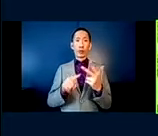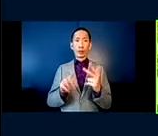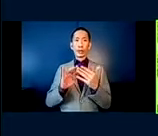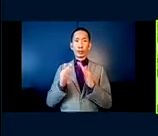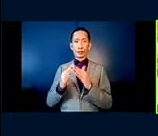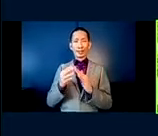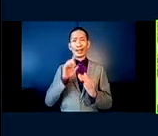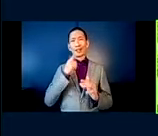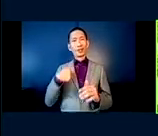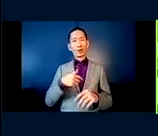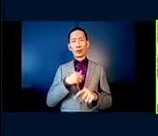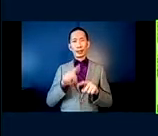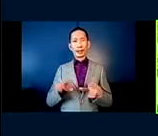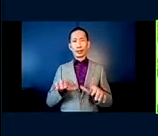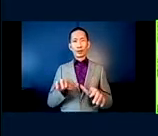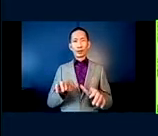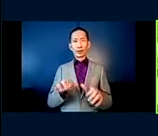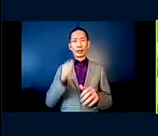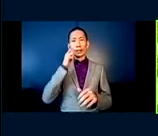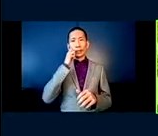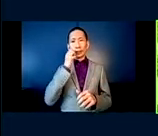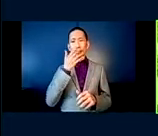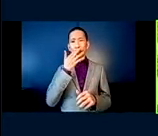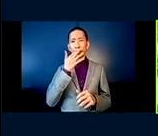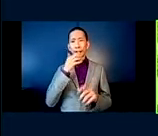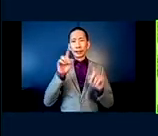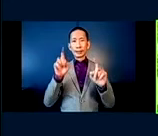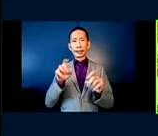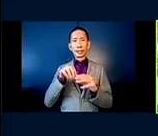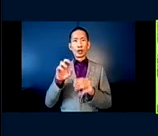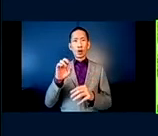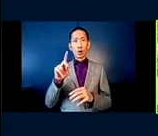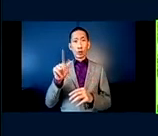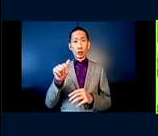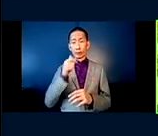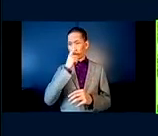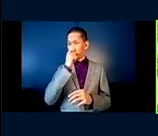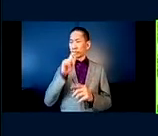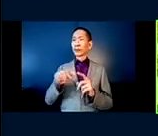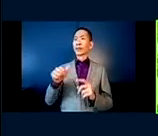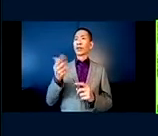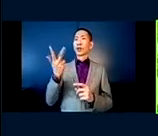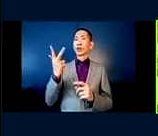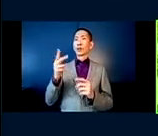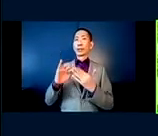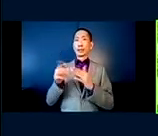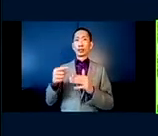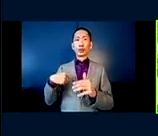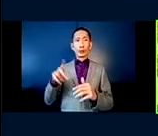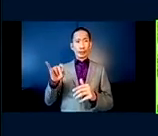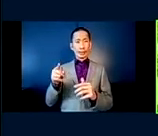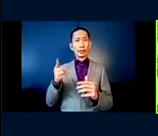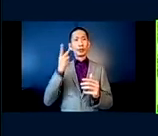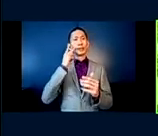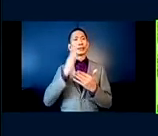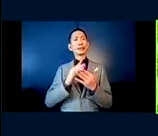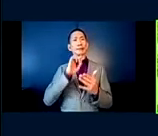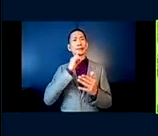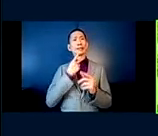THOSE FOUR -- THREE COMMUNITIES, ACTUALLY WE WEREN'T ABLE TO DO SKIN COLORS TESTING IN OKLAHOMA BUT IN THE OTHER THREE CITIES WE WERE.